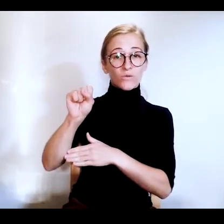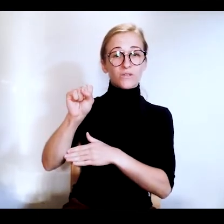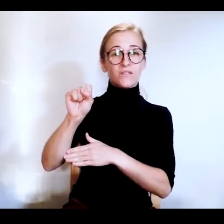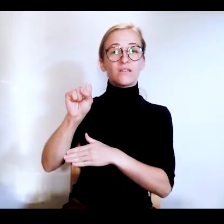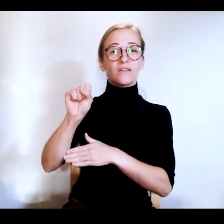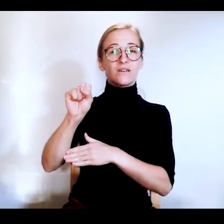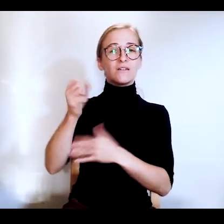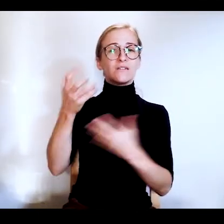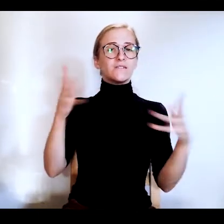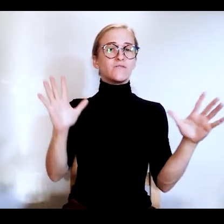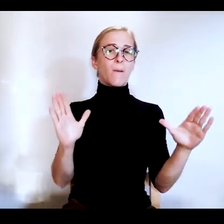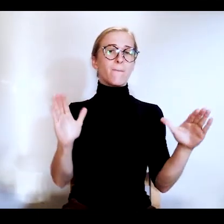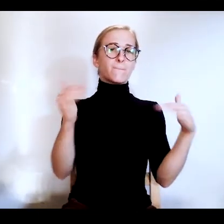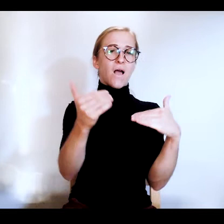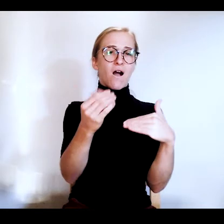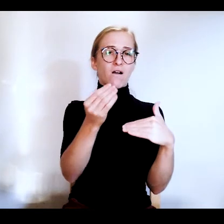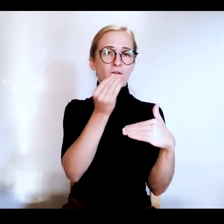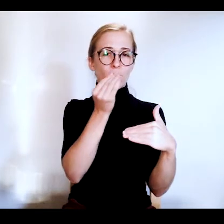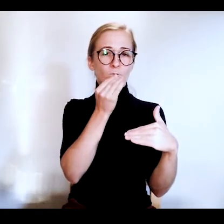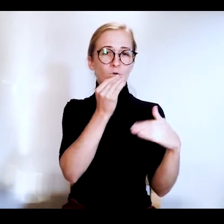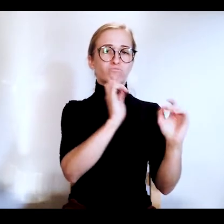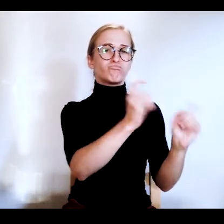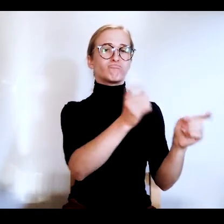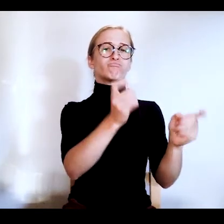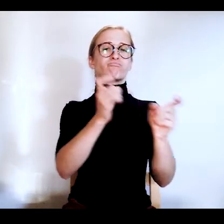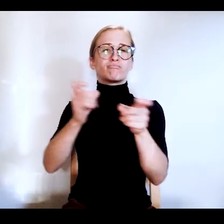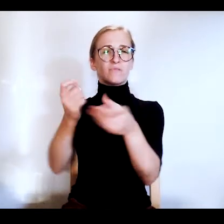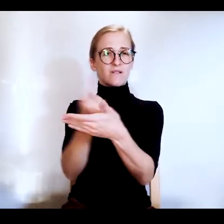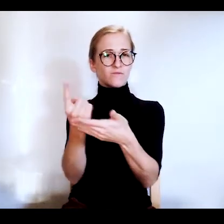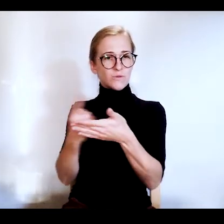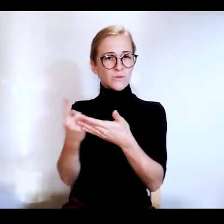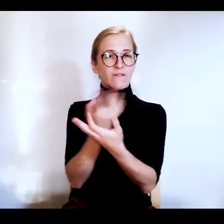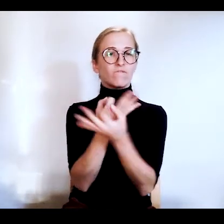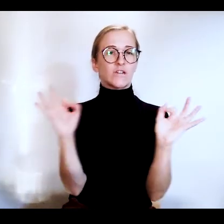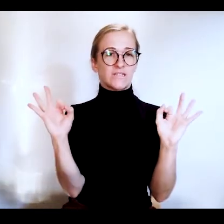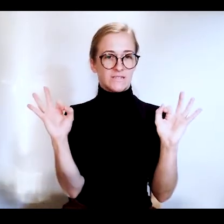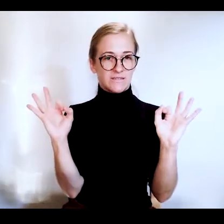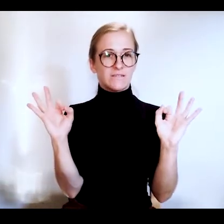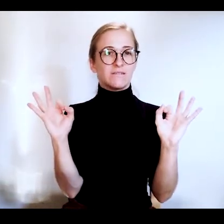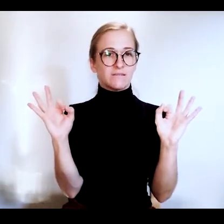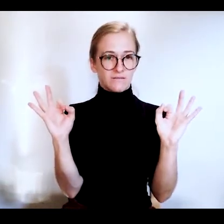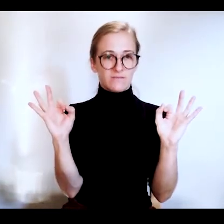hands out boxed food every veteran week for free.